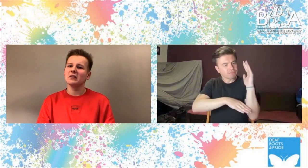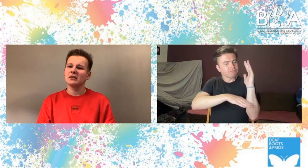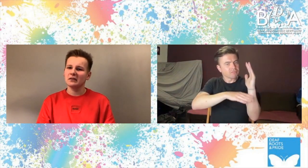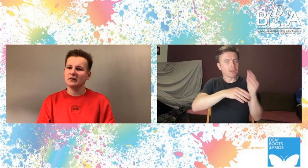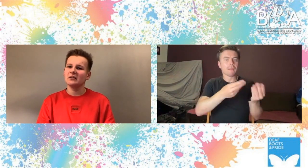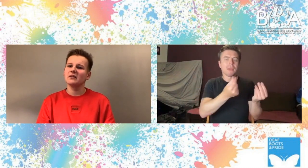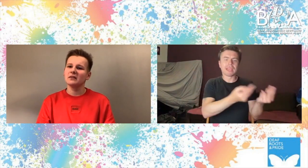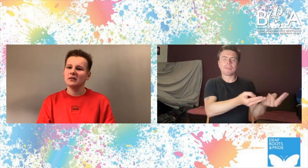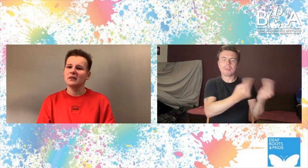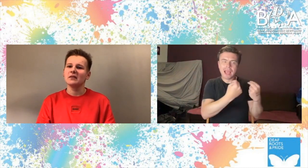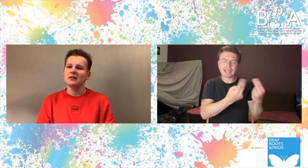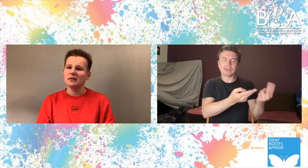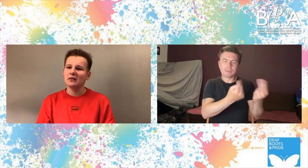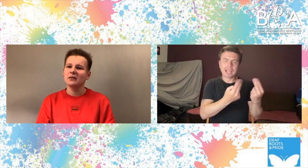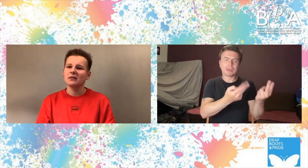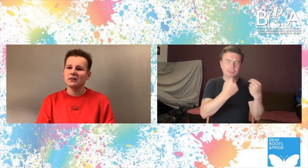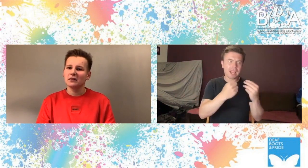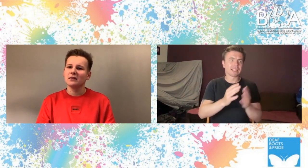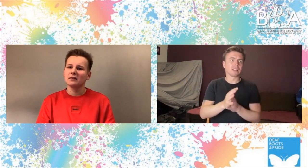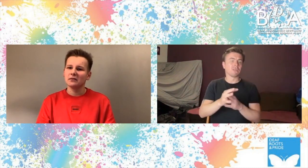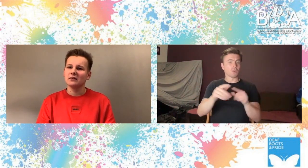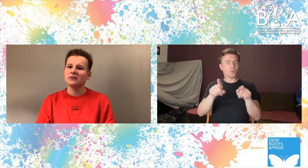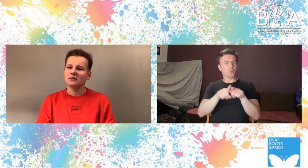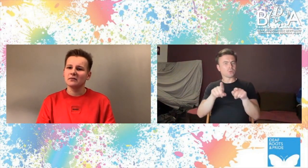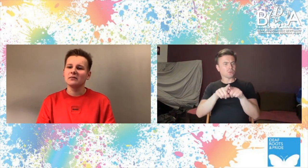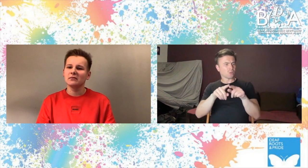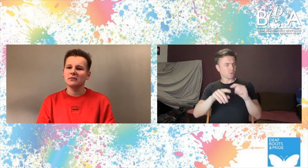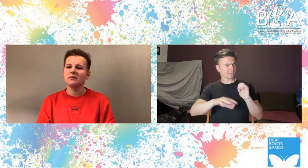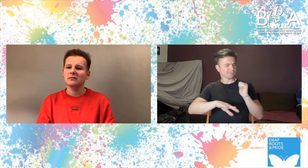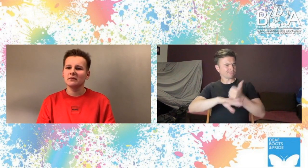earned your money back. I set up my own business last year, so I have my